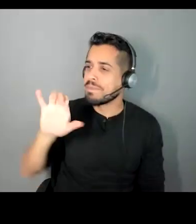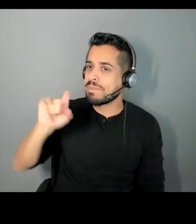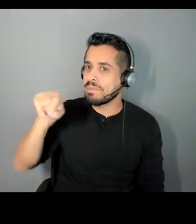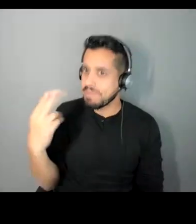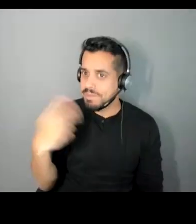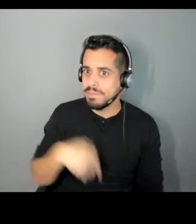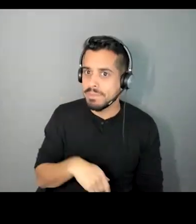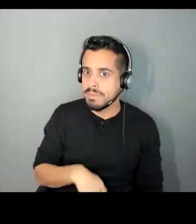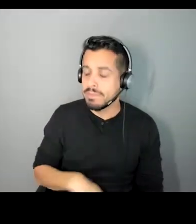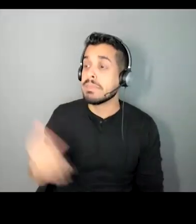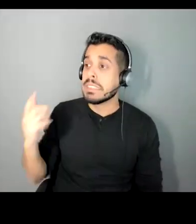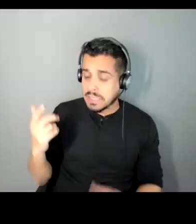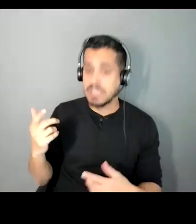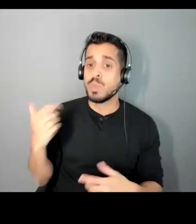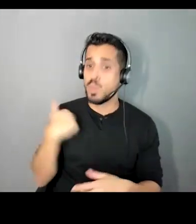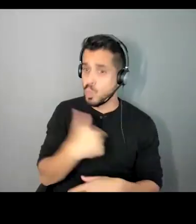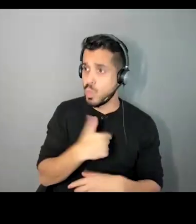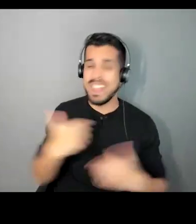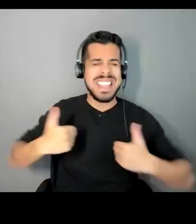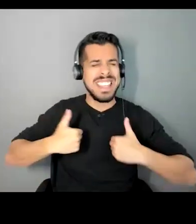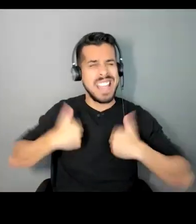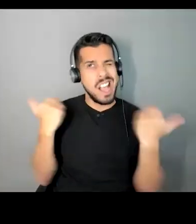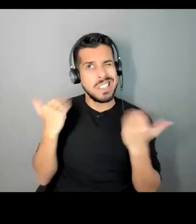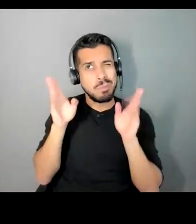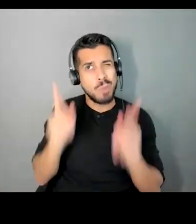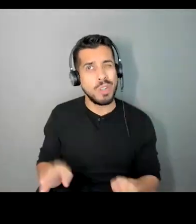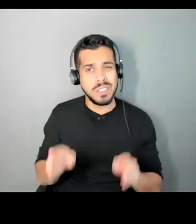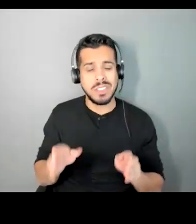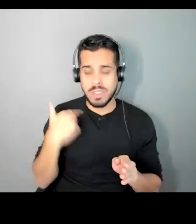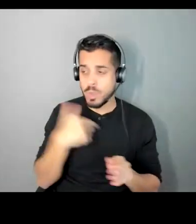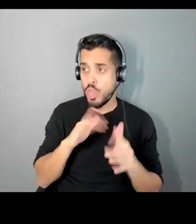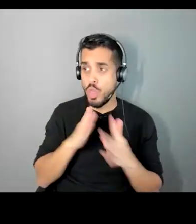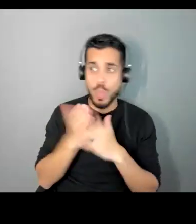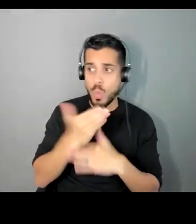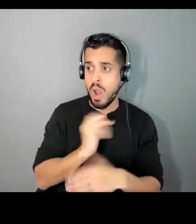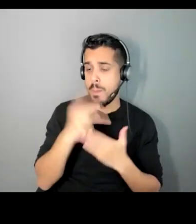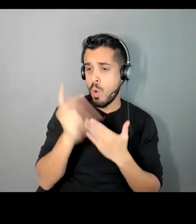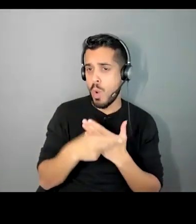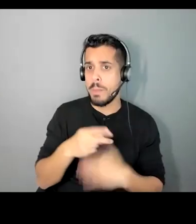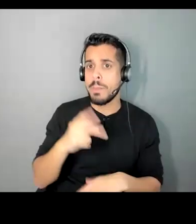[Mike] Uh... so we-- so we've-- the youngest person that we've actually, uh... go through our program was a junior in high school.